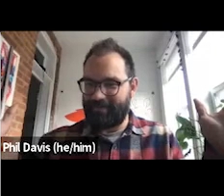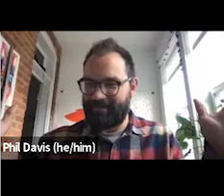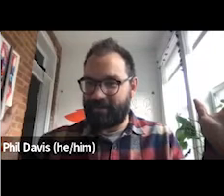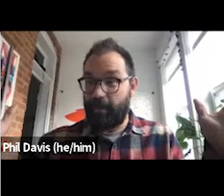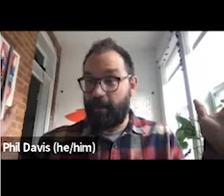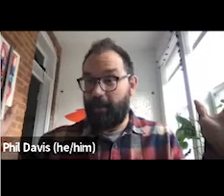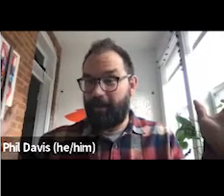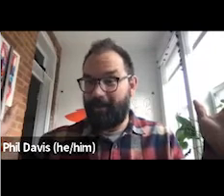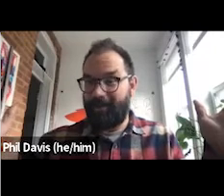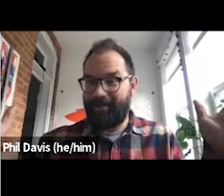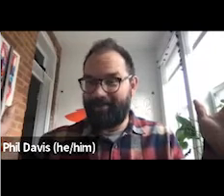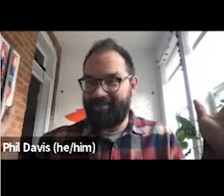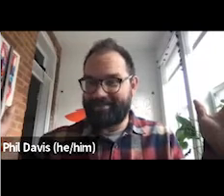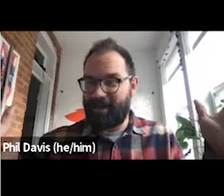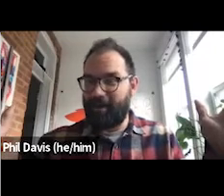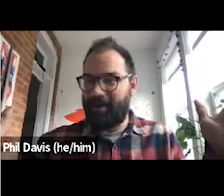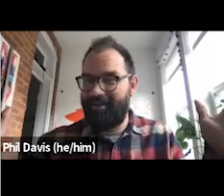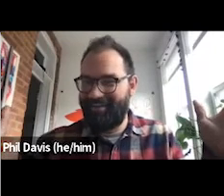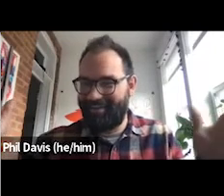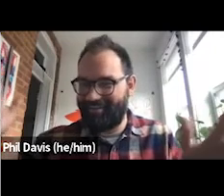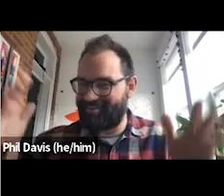scary.